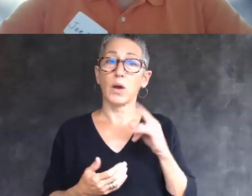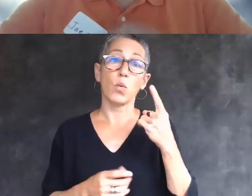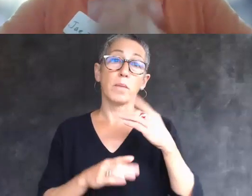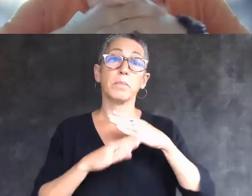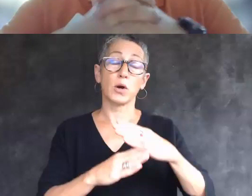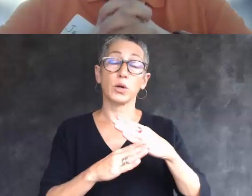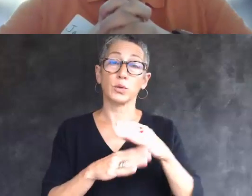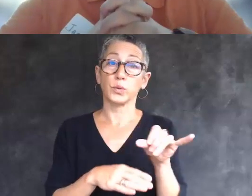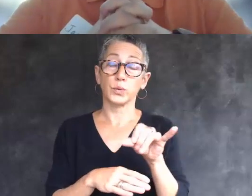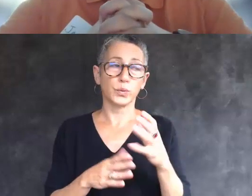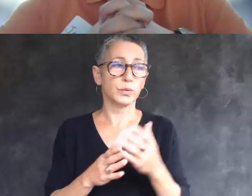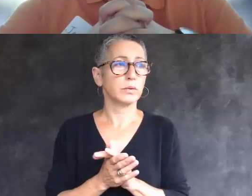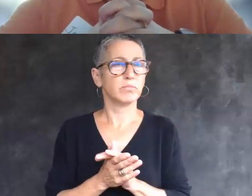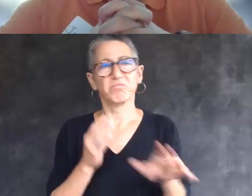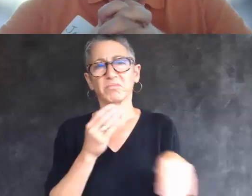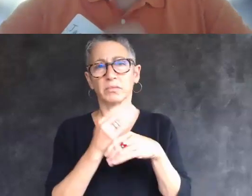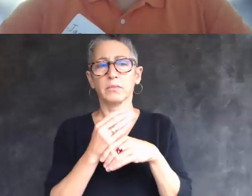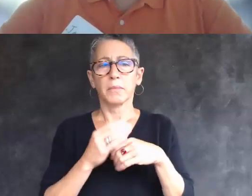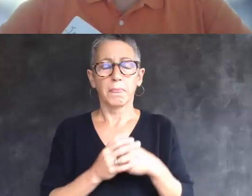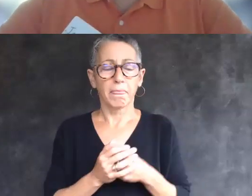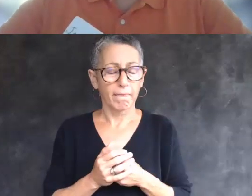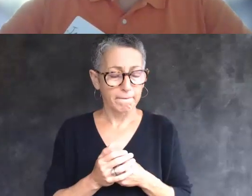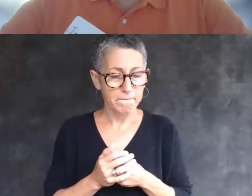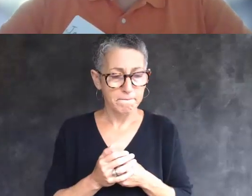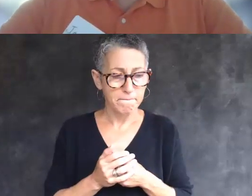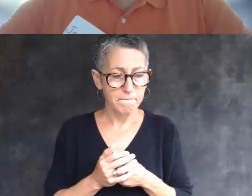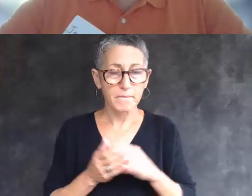that's lacking and that's necessary is just community organizations